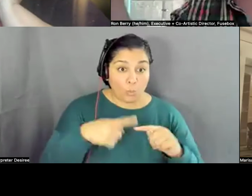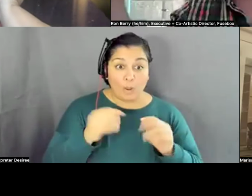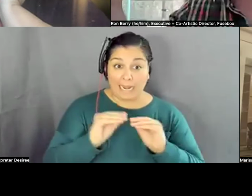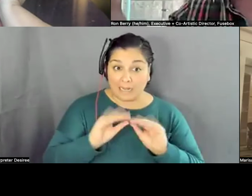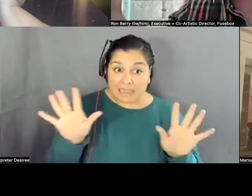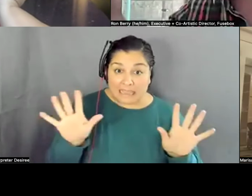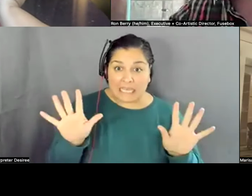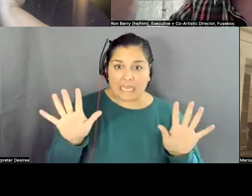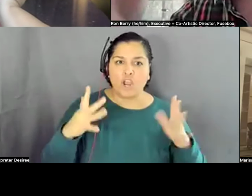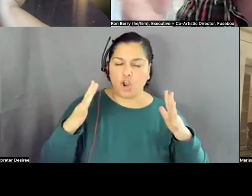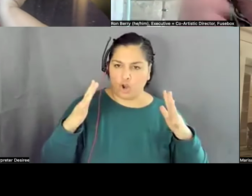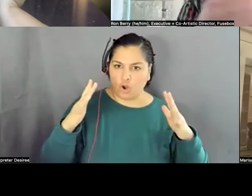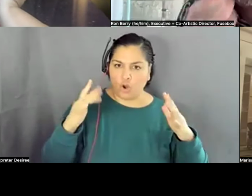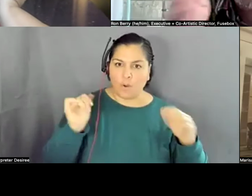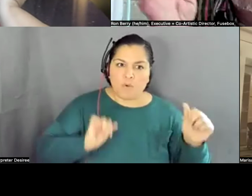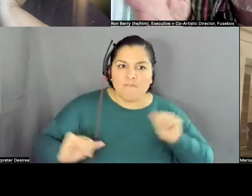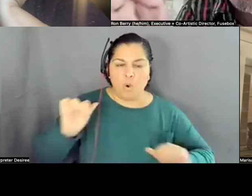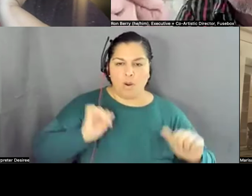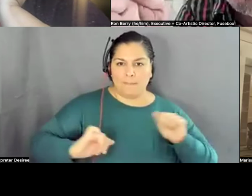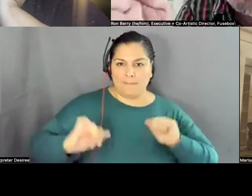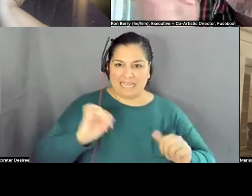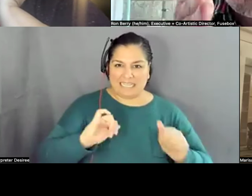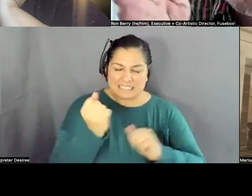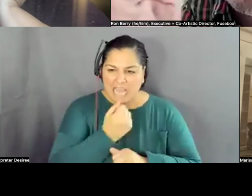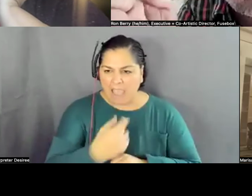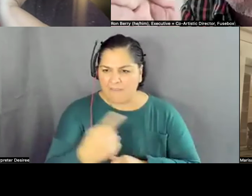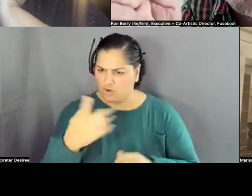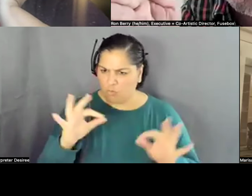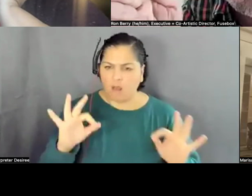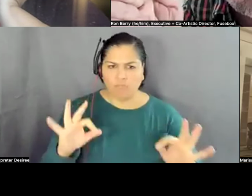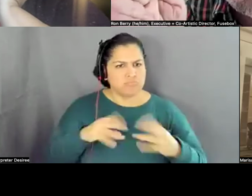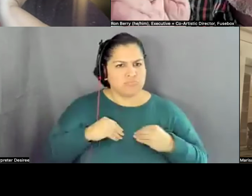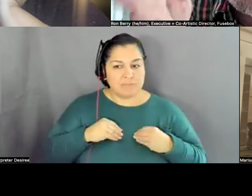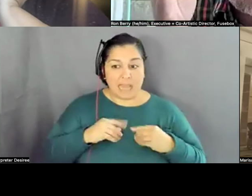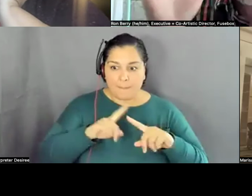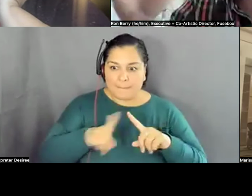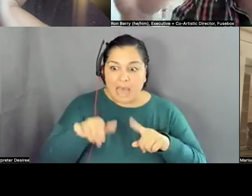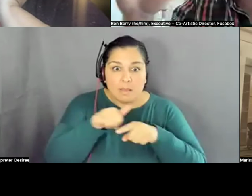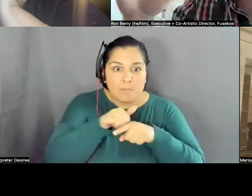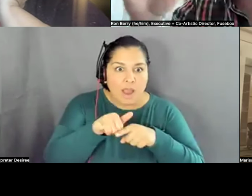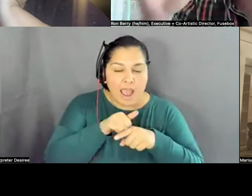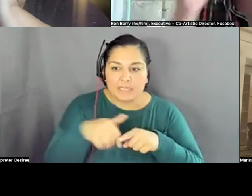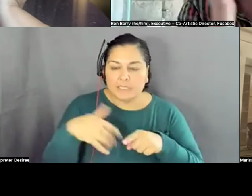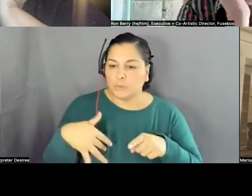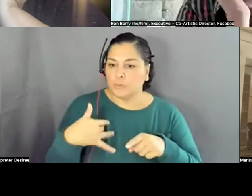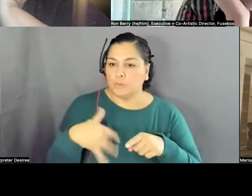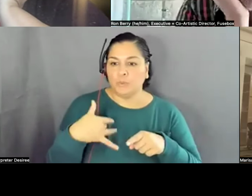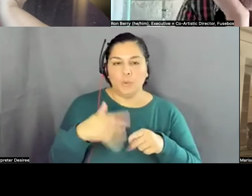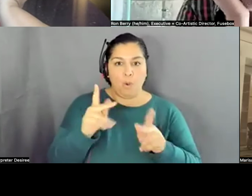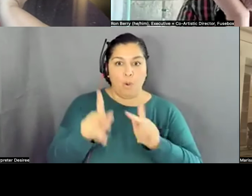everyone was okay with it, but it was like these were rehearsals when it wasn't clear that I think people got triggered or something,